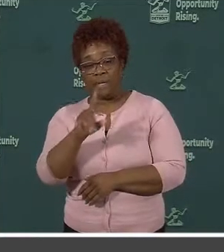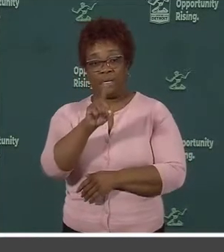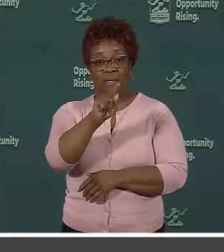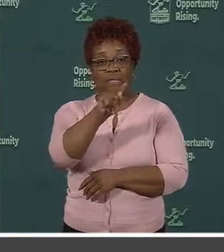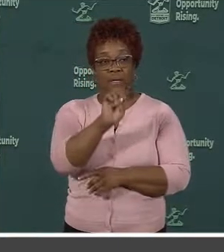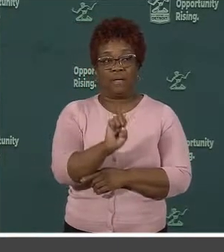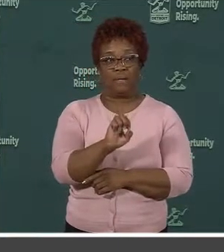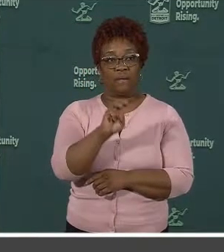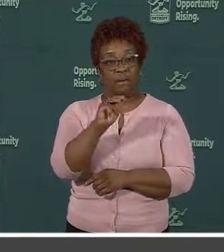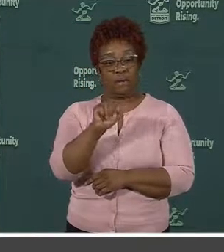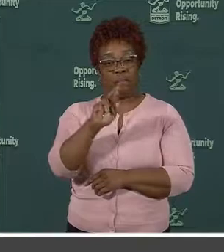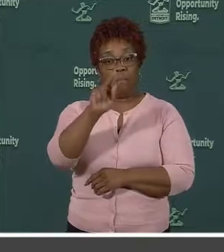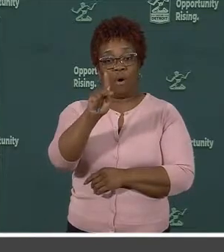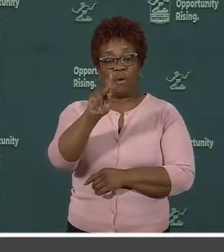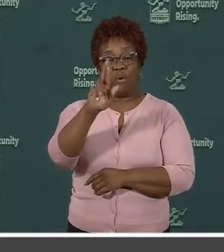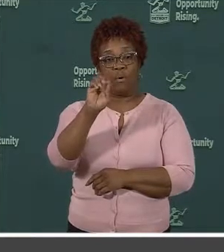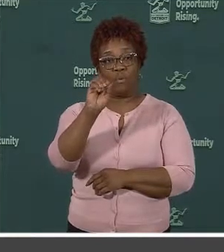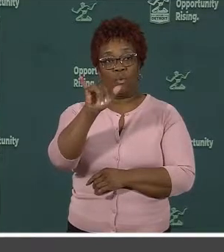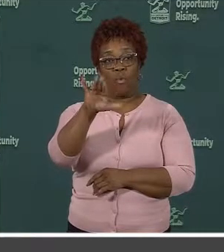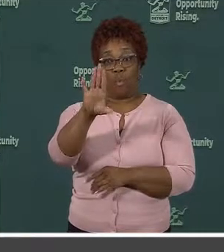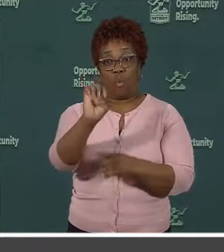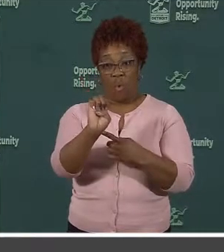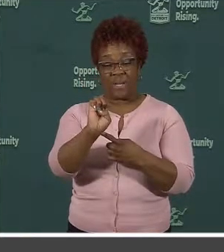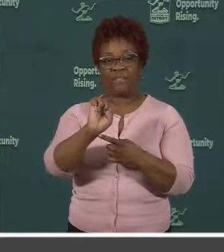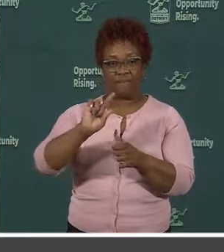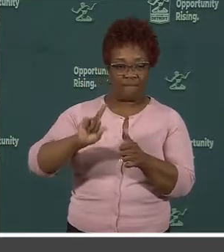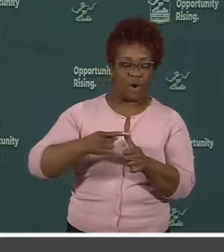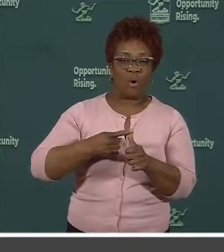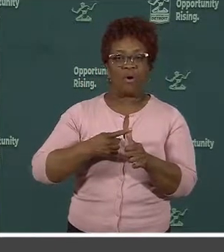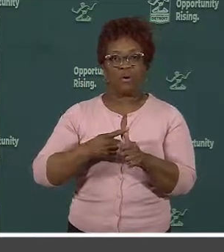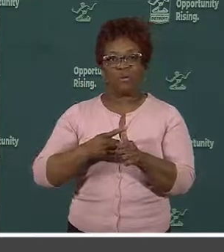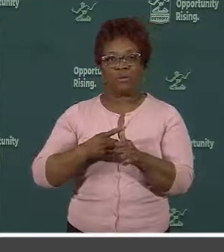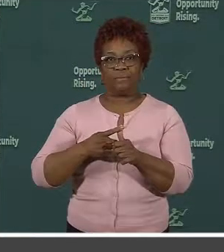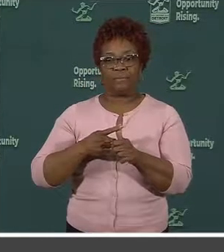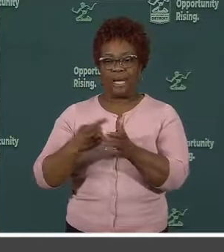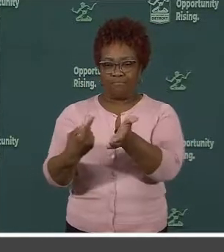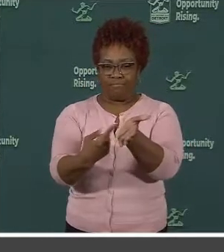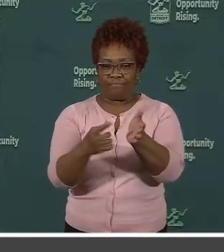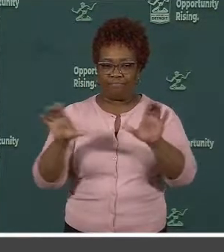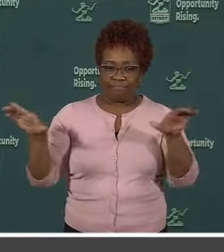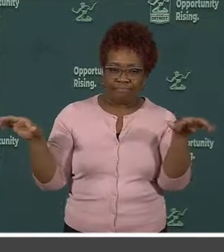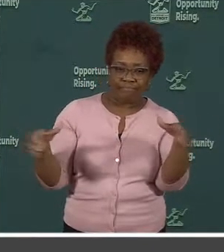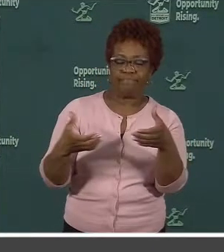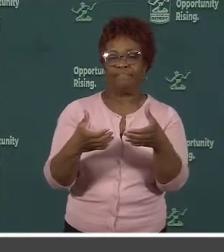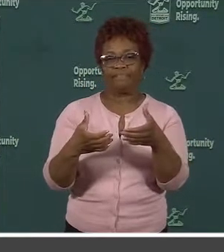ONE OF THE FIRST CAME TOGETHER AND PUT EVERY SUMMER JOB PROGRAM UNDERGROUND TO TRIED YOUNG TALENT EIGHT THOUSAND